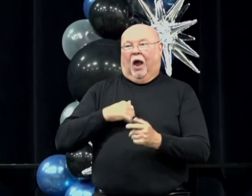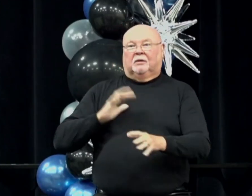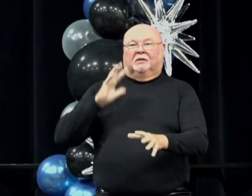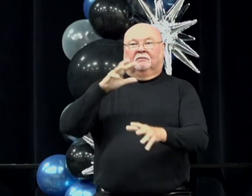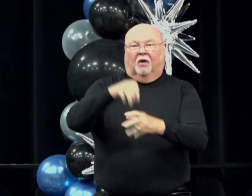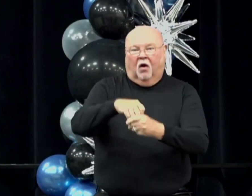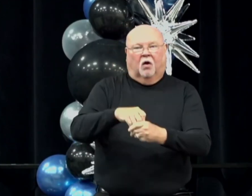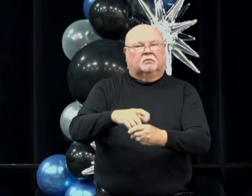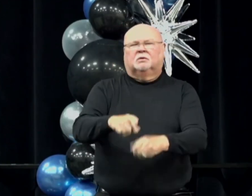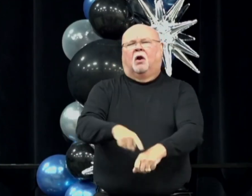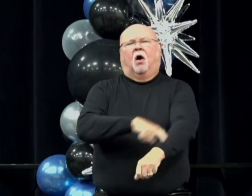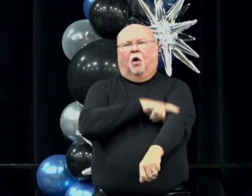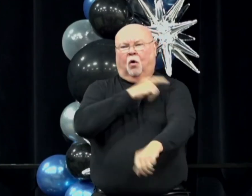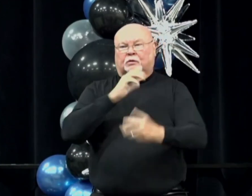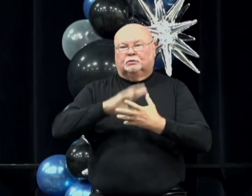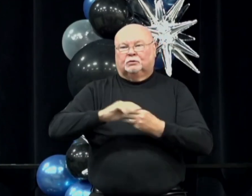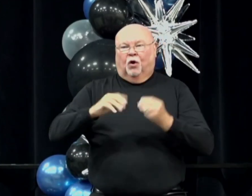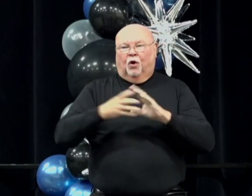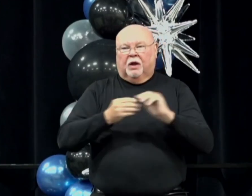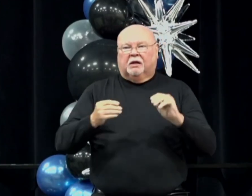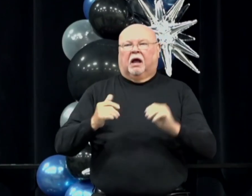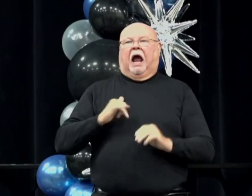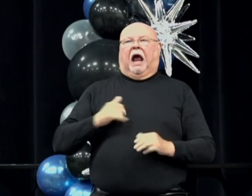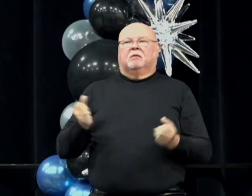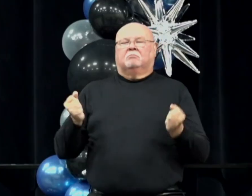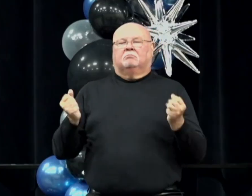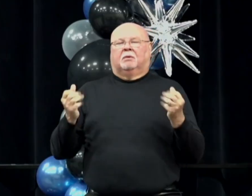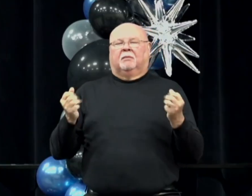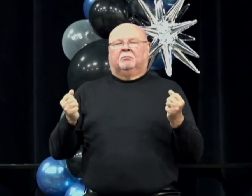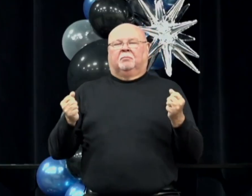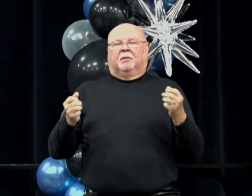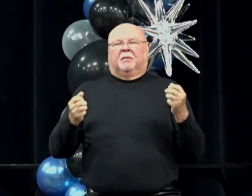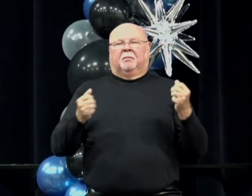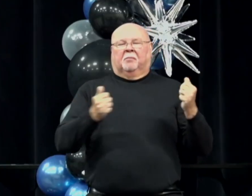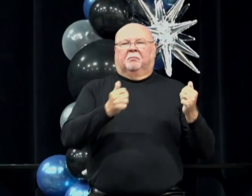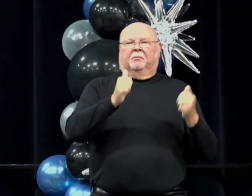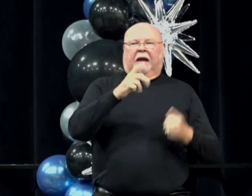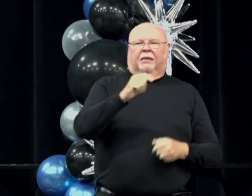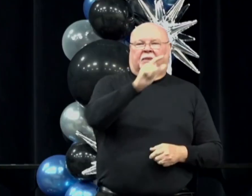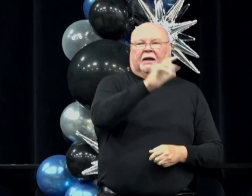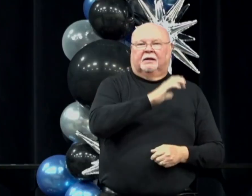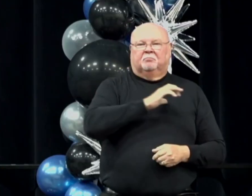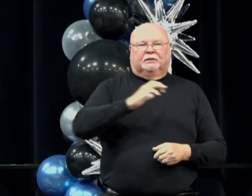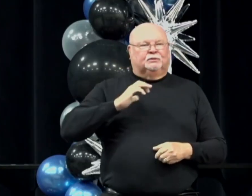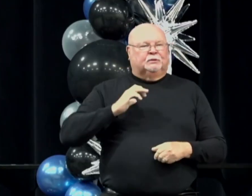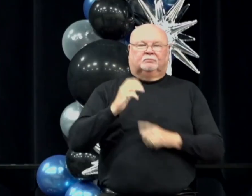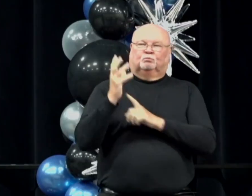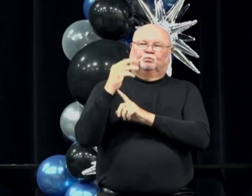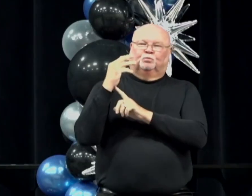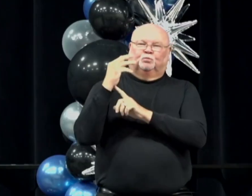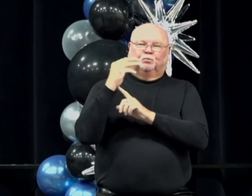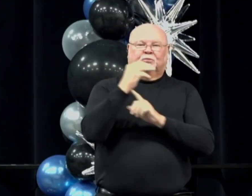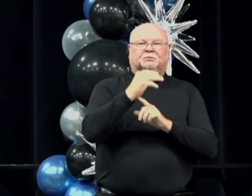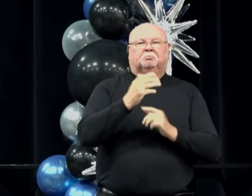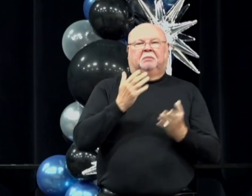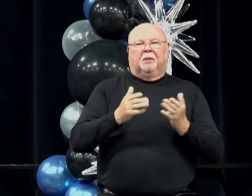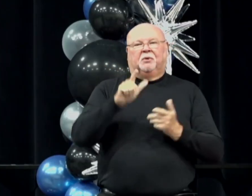involved. That's a very long story. I did tell that story and it was filmed by the Commission,